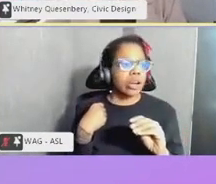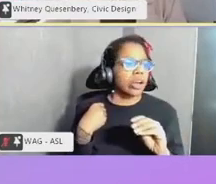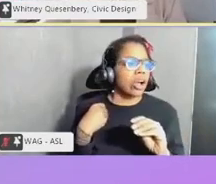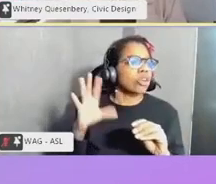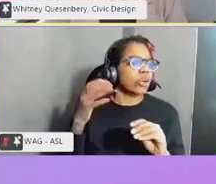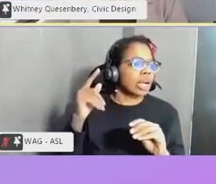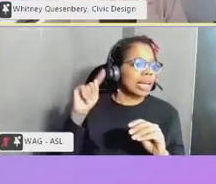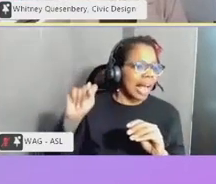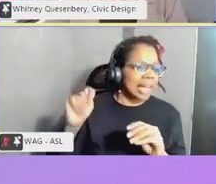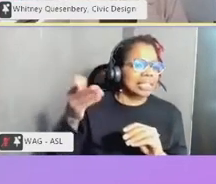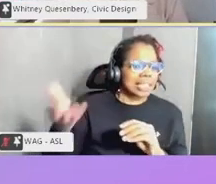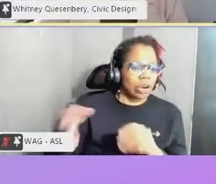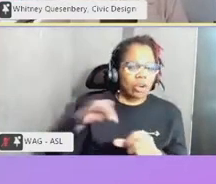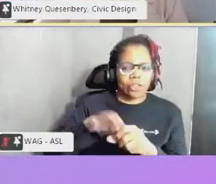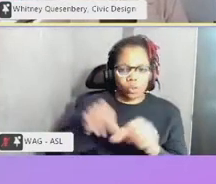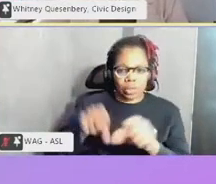still being able to review it.